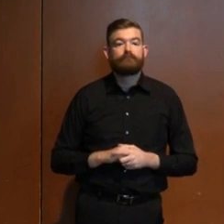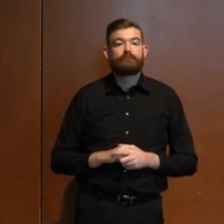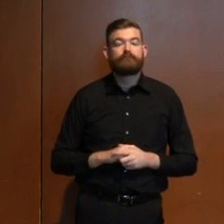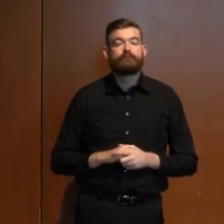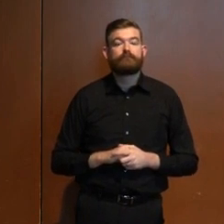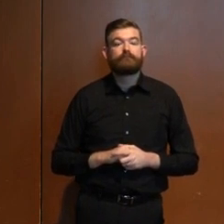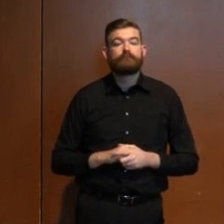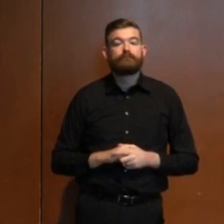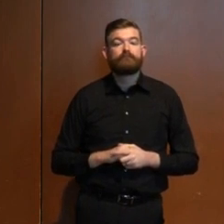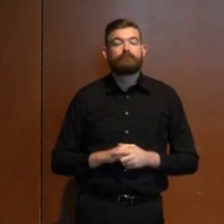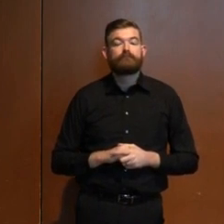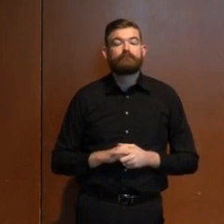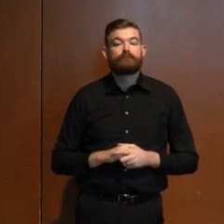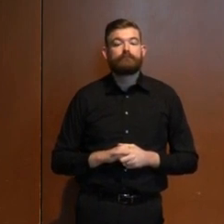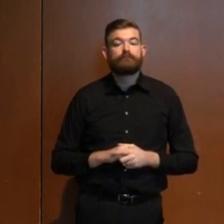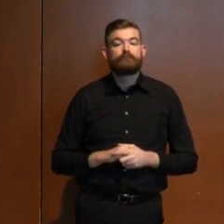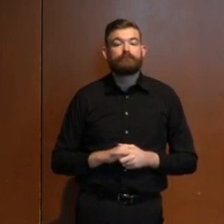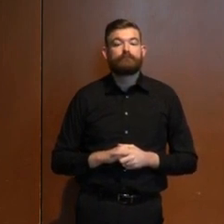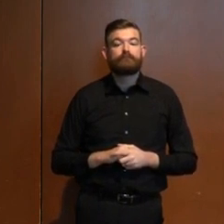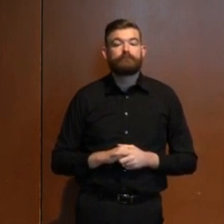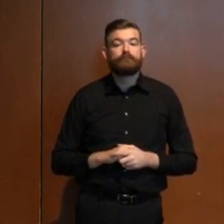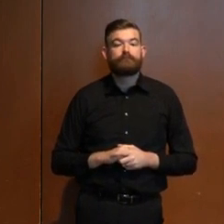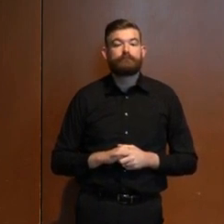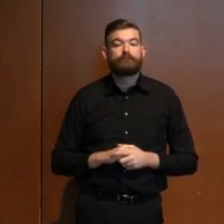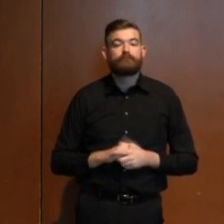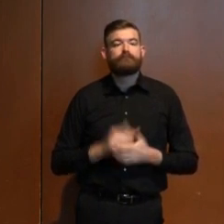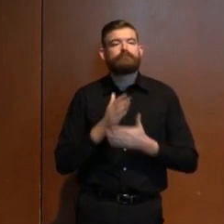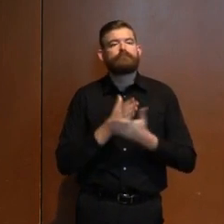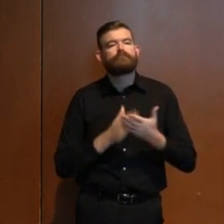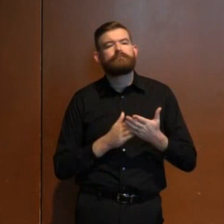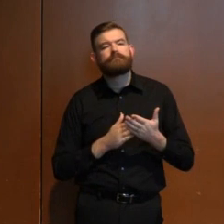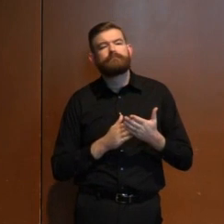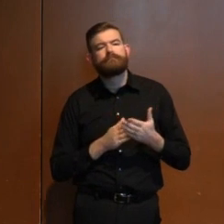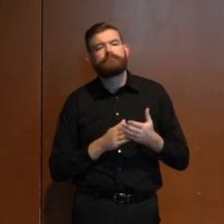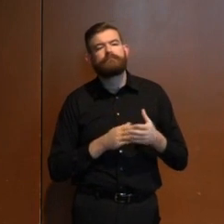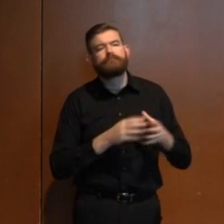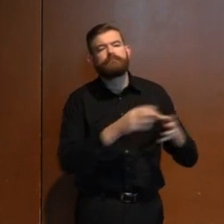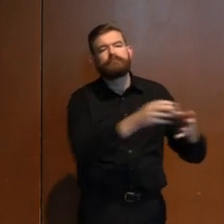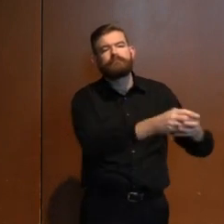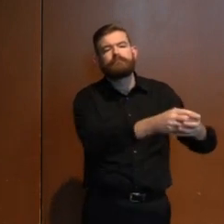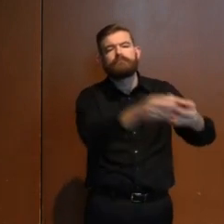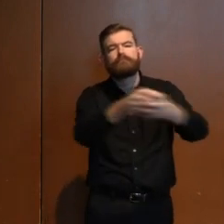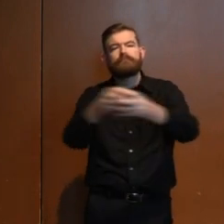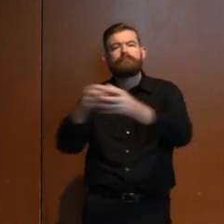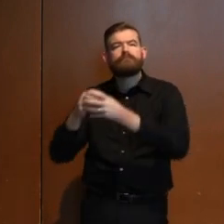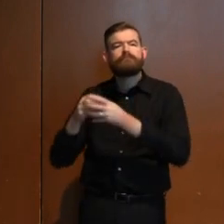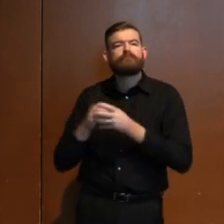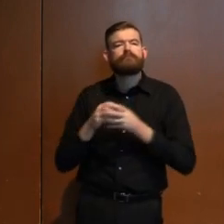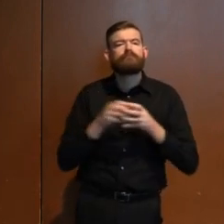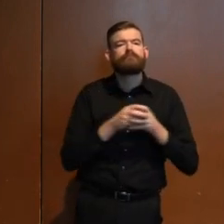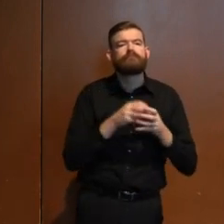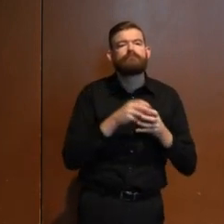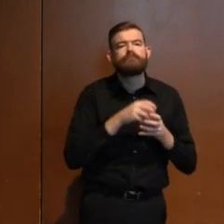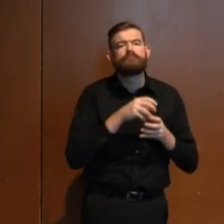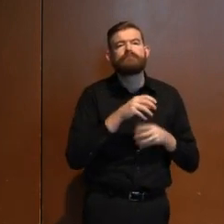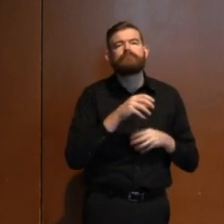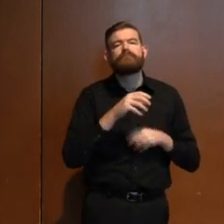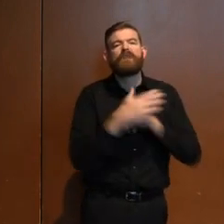AND I WILL JUST SAY THIS, THAT WE COMPLETELY AND UTTERLY REJECT SOME POCKETS I MIGHT ADD HAPPILY, SMALL POCKETS THAT ARE